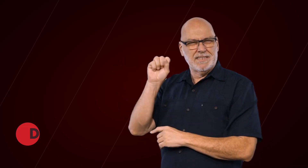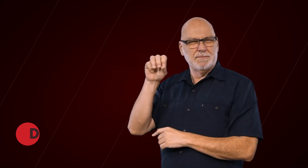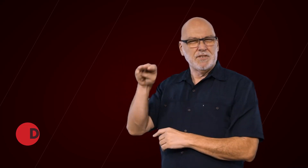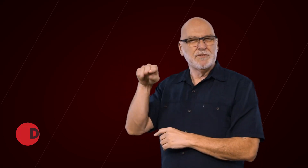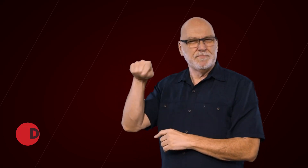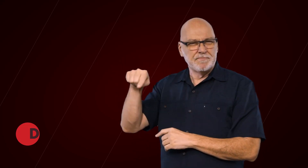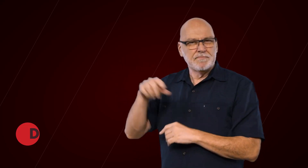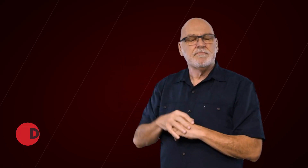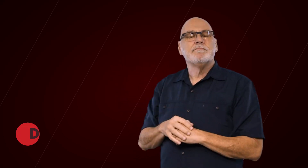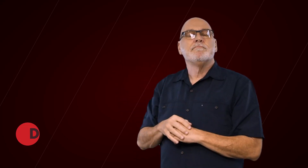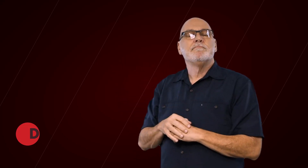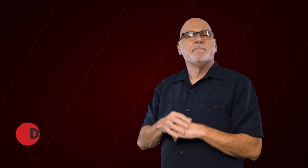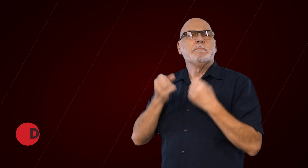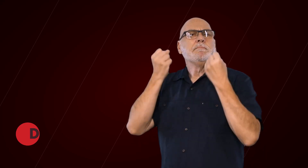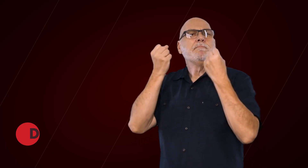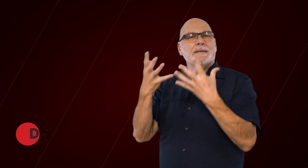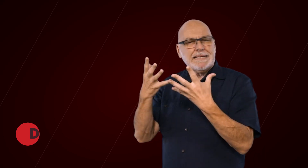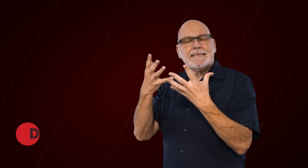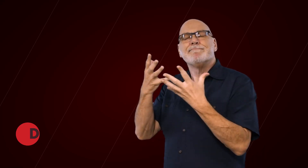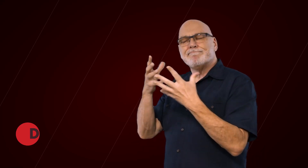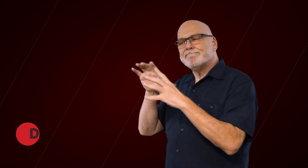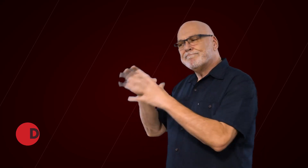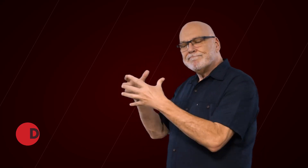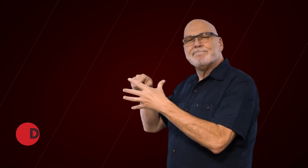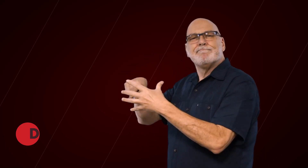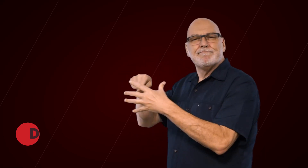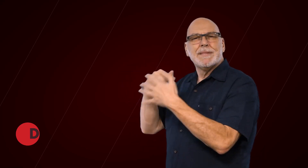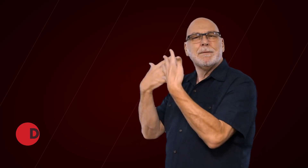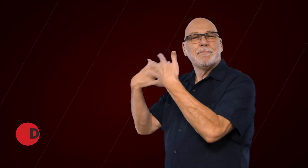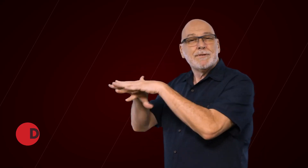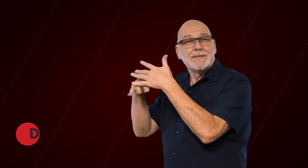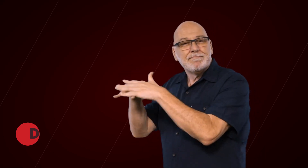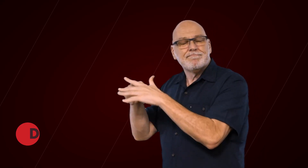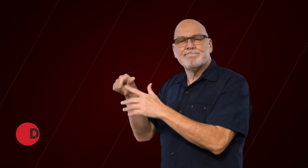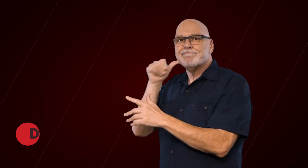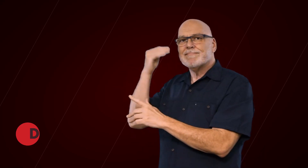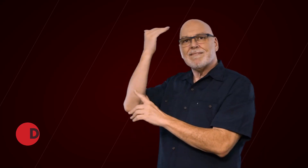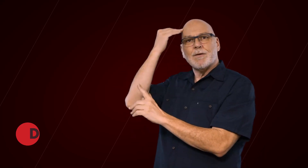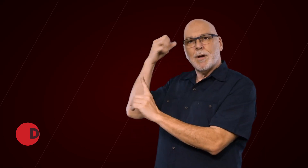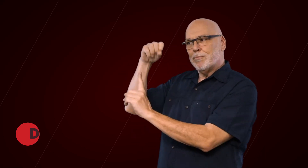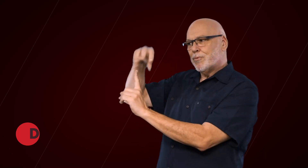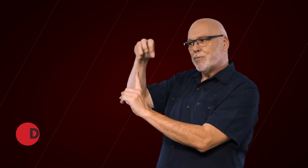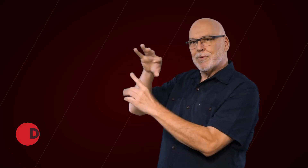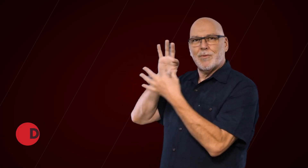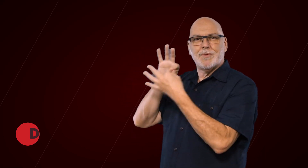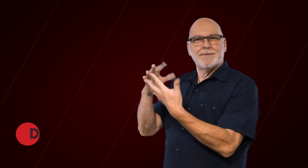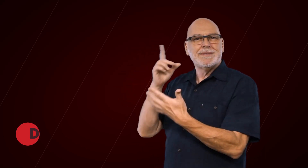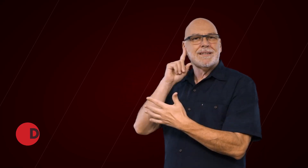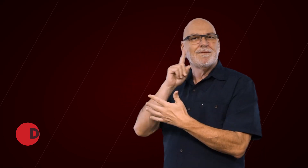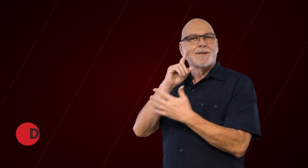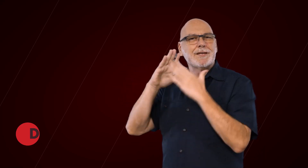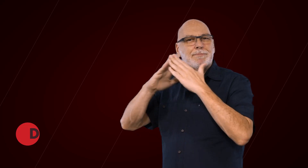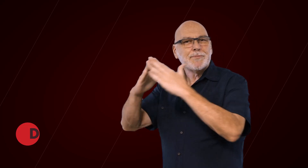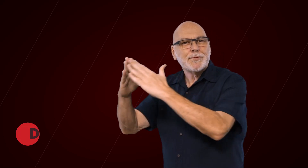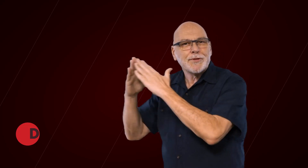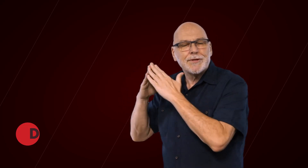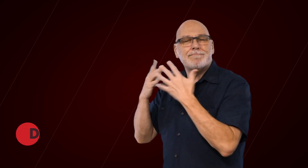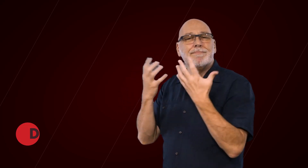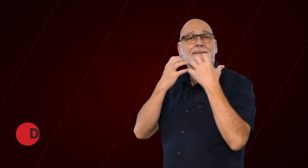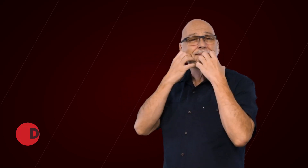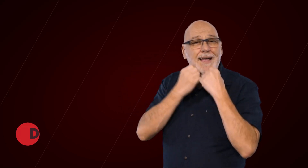social media. With many mainstreamed and not exposed to Deaf community,